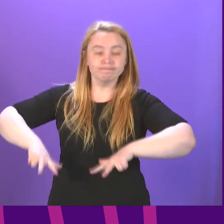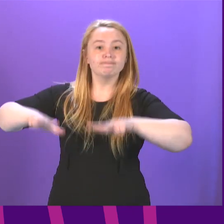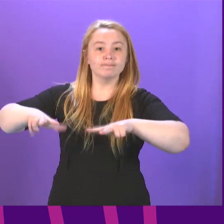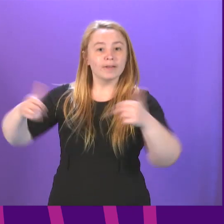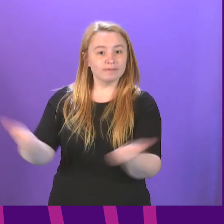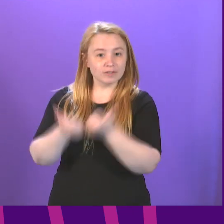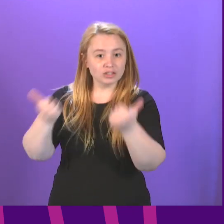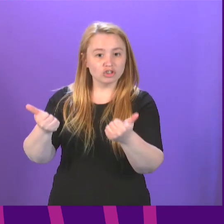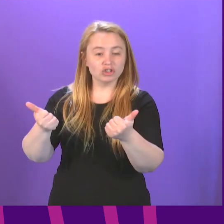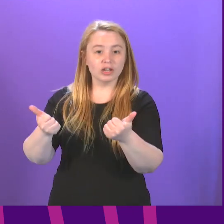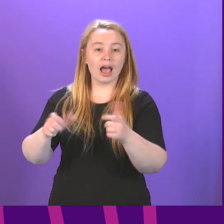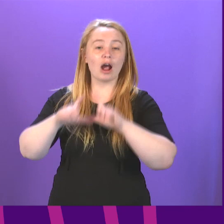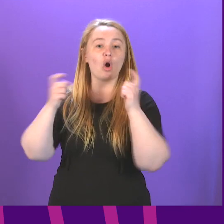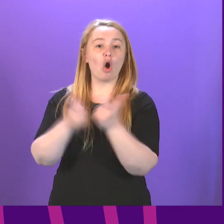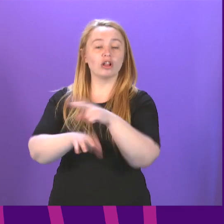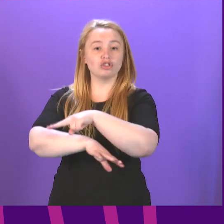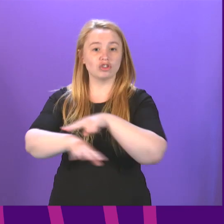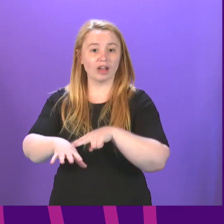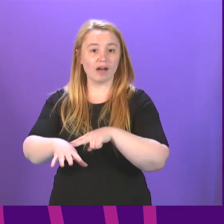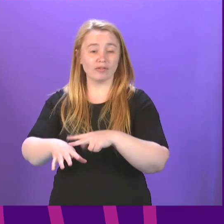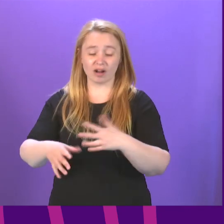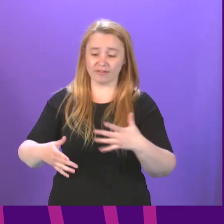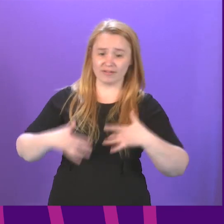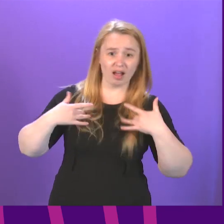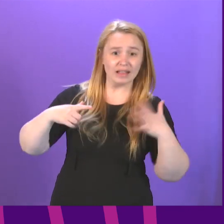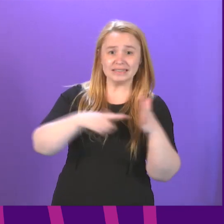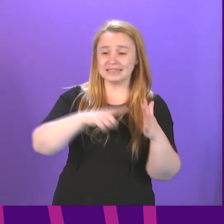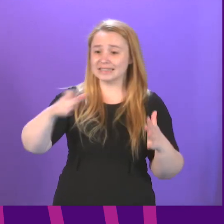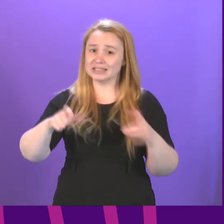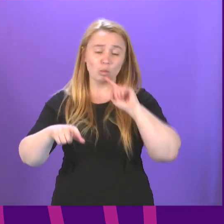end college staff’s fear of an attack on terms and conditions and remove the need to strike?